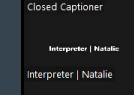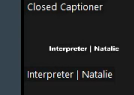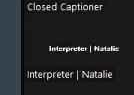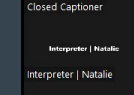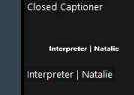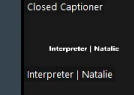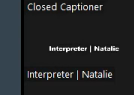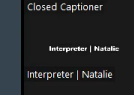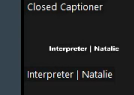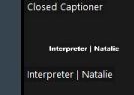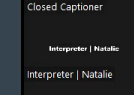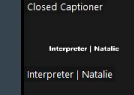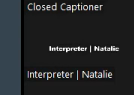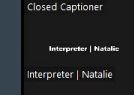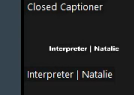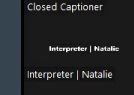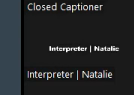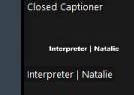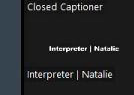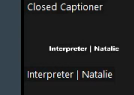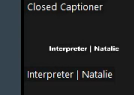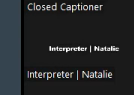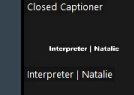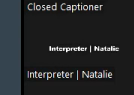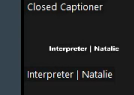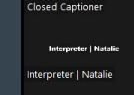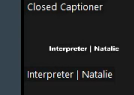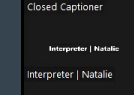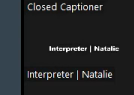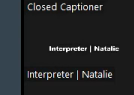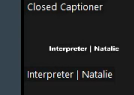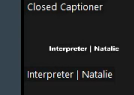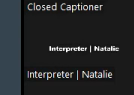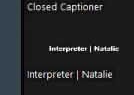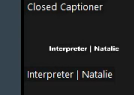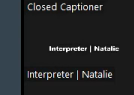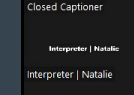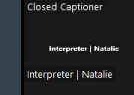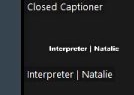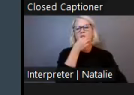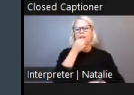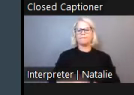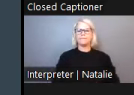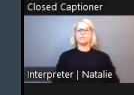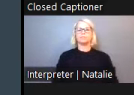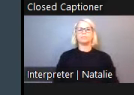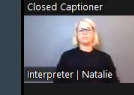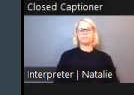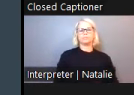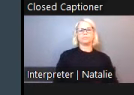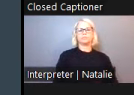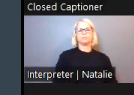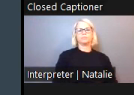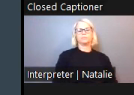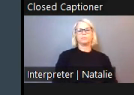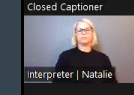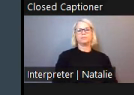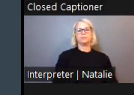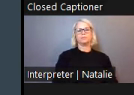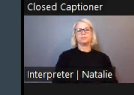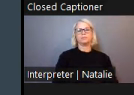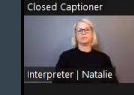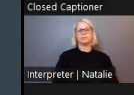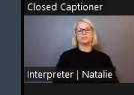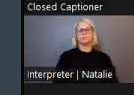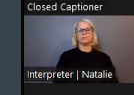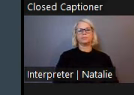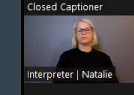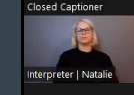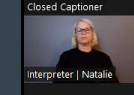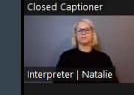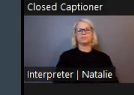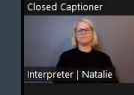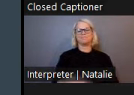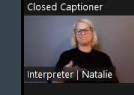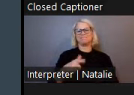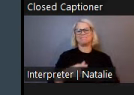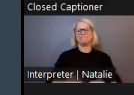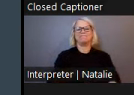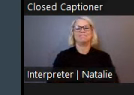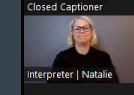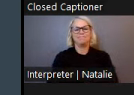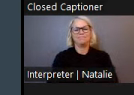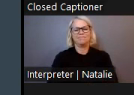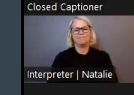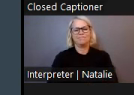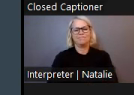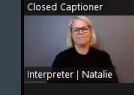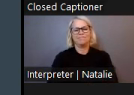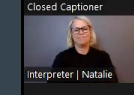All of the work that that recovery phase helped us learn.